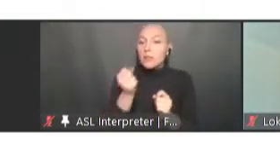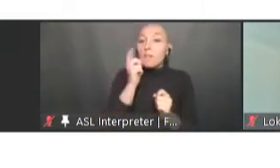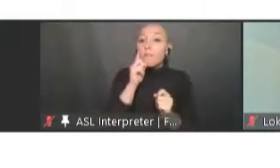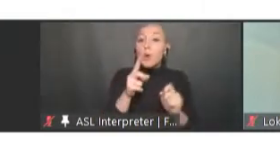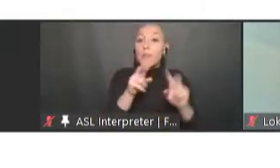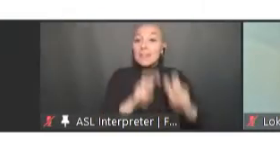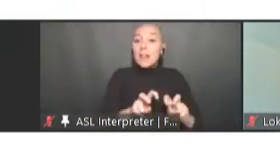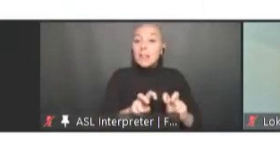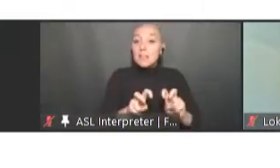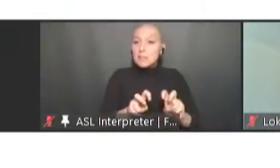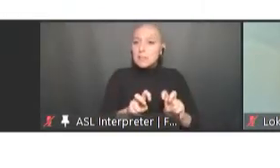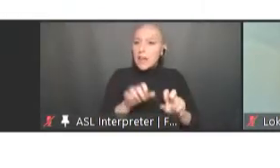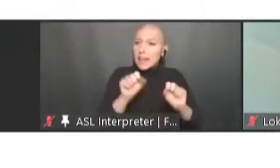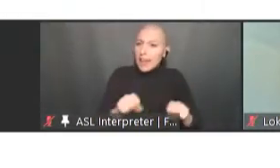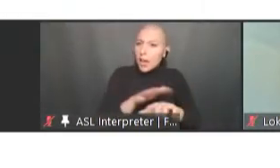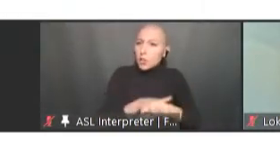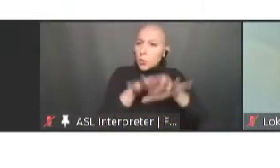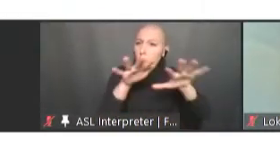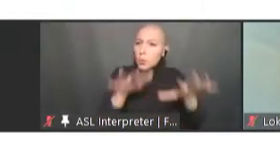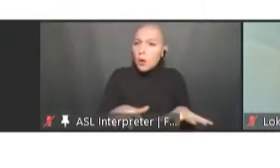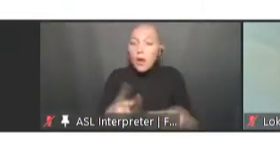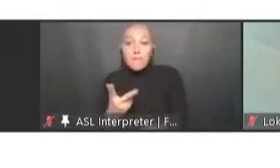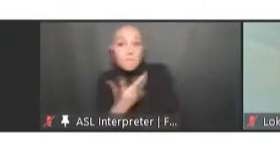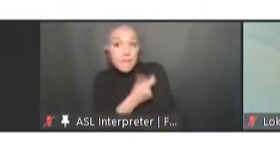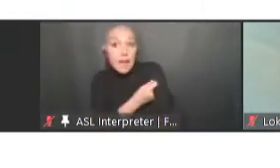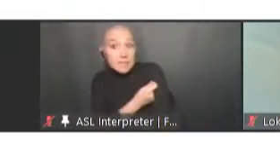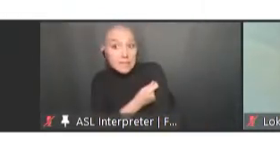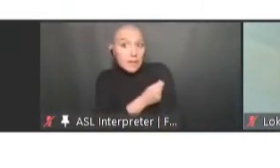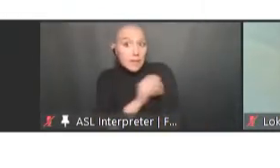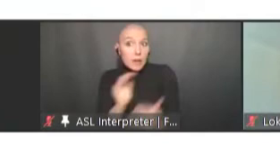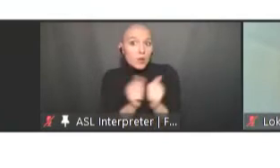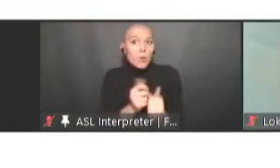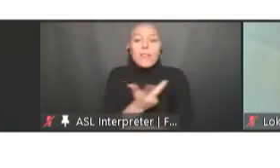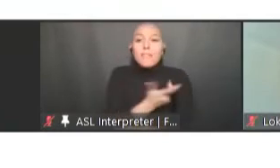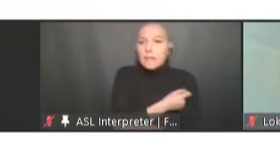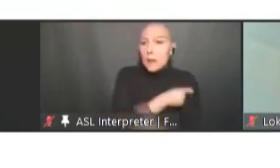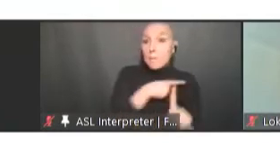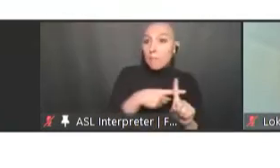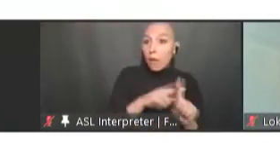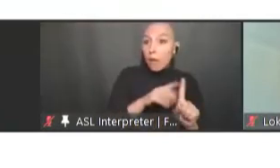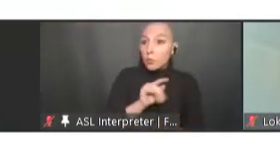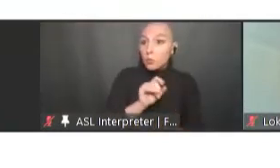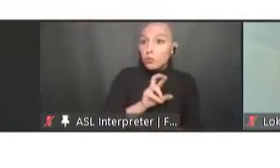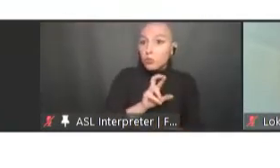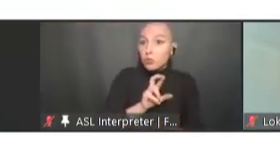guess it gets it the confusion between, you know, the definition of fully protected, you know,